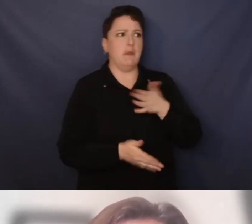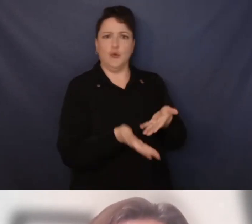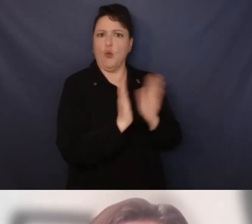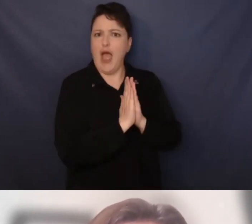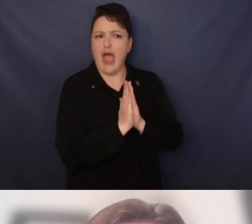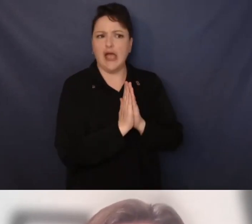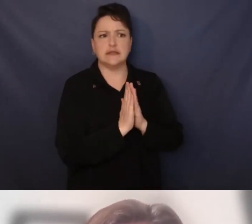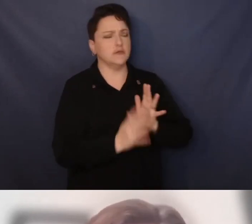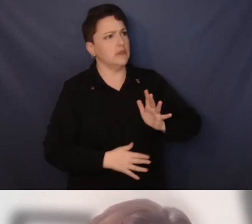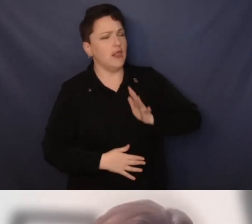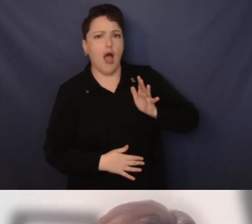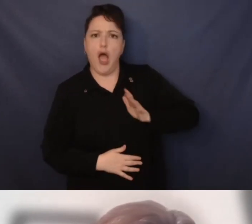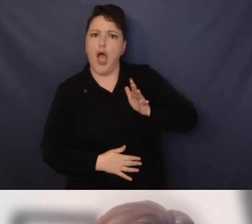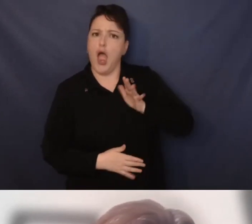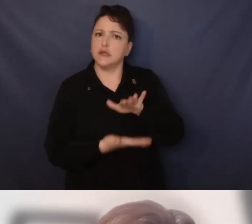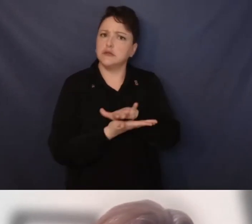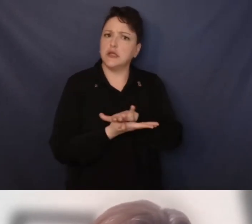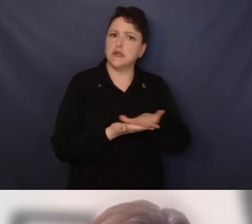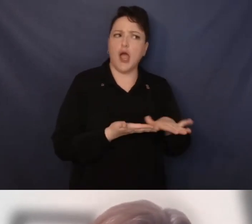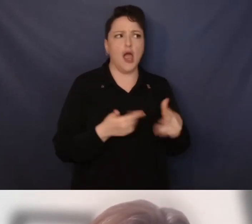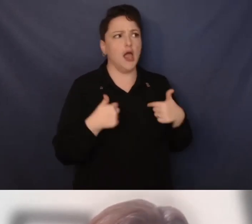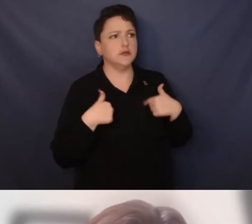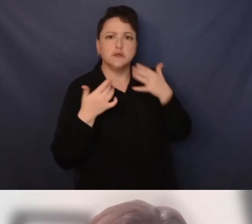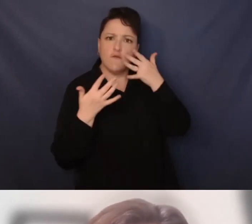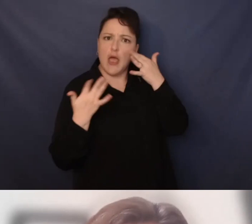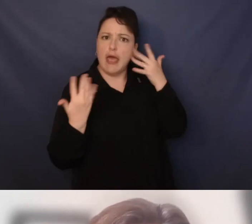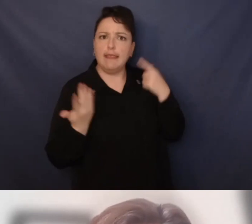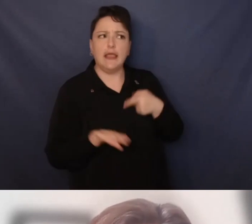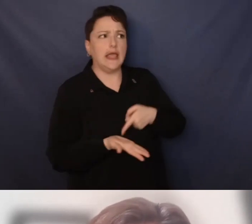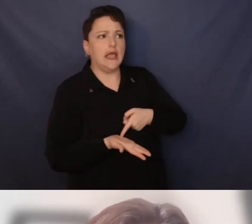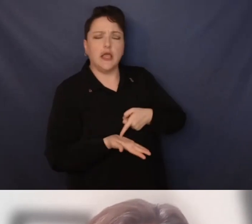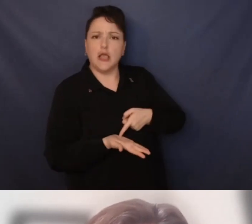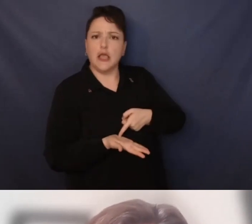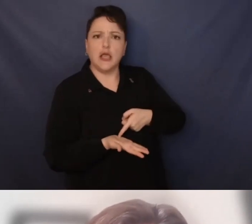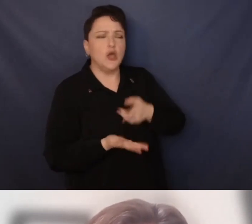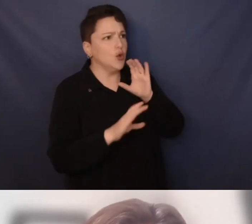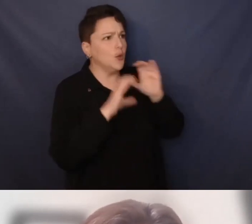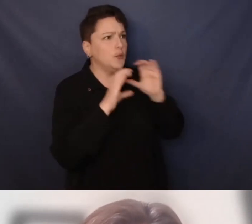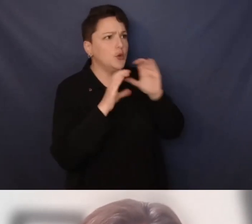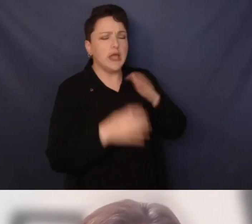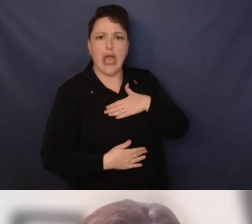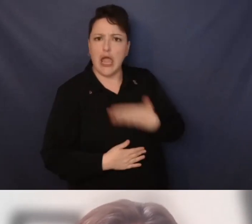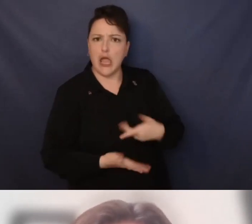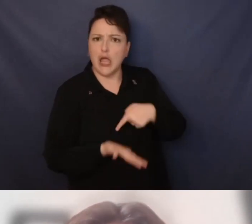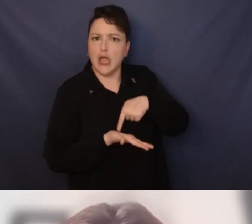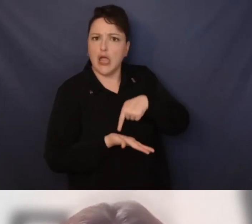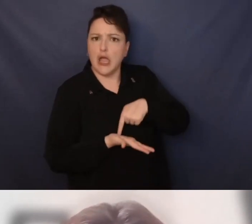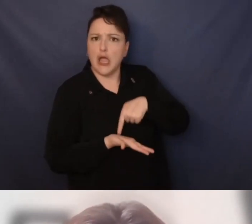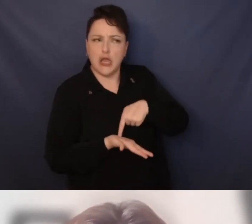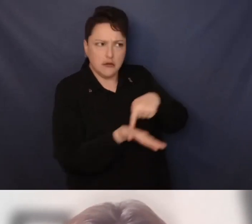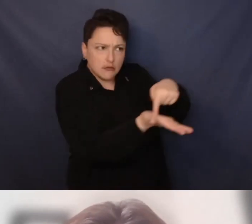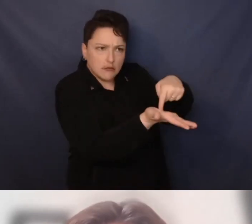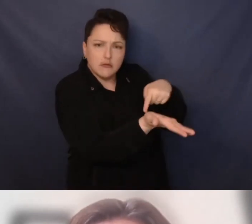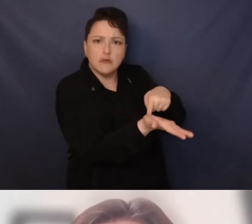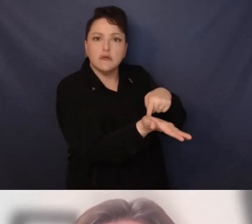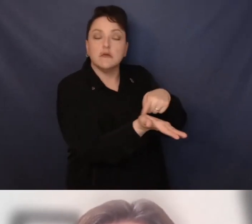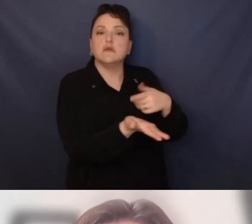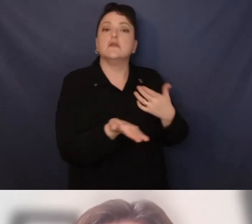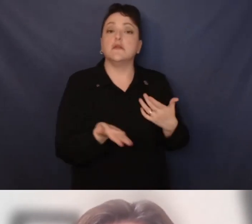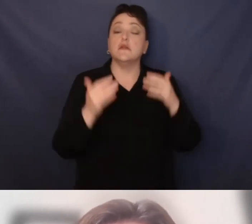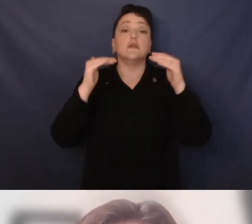You can file a complaint with the entities that we listed before on the slide deck. You can go